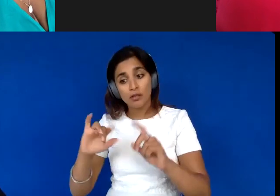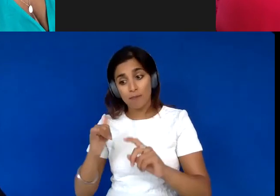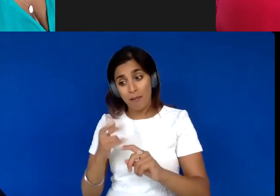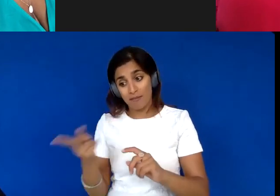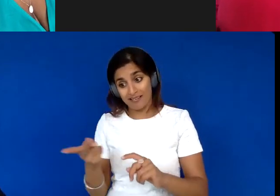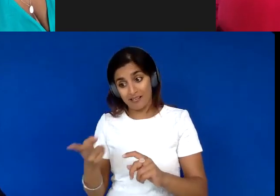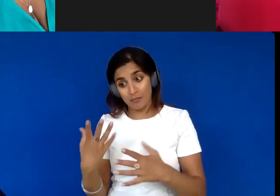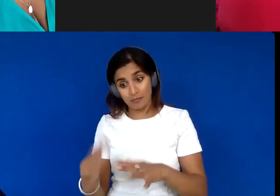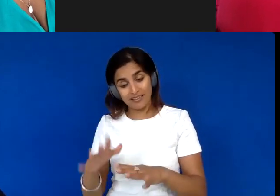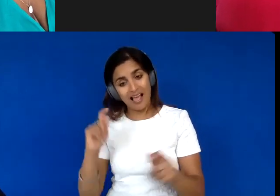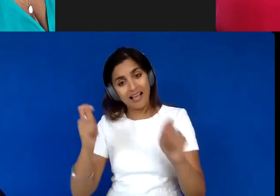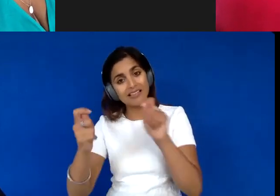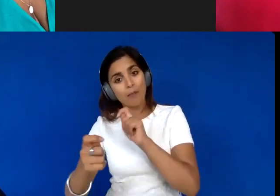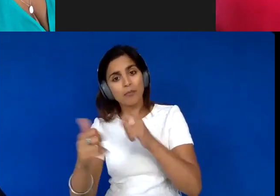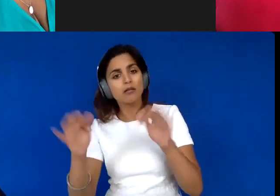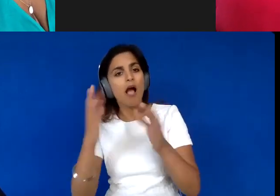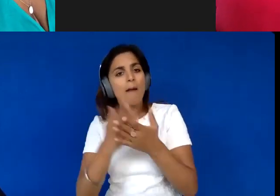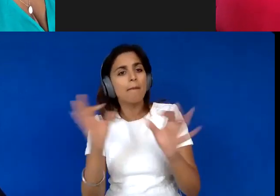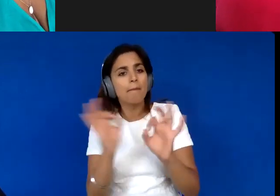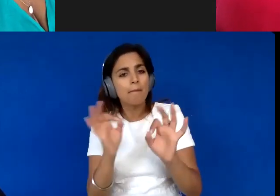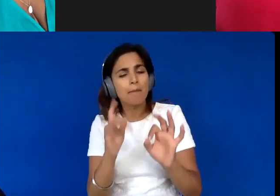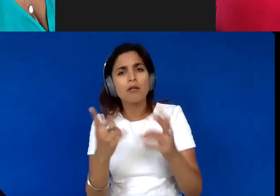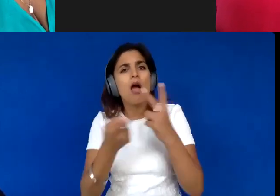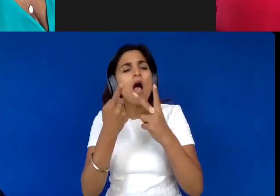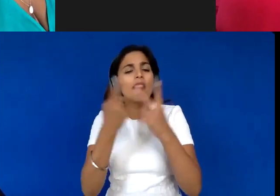but are there these other things that show that perhaps they require more